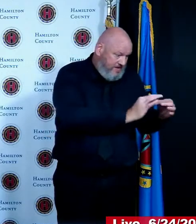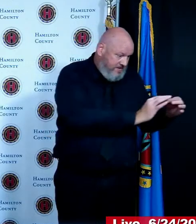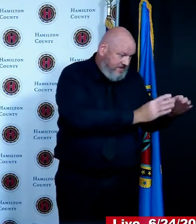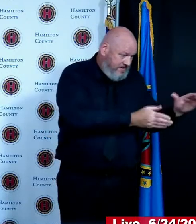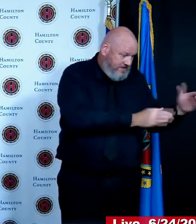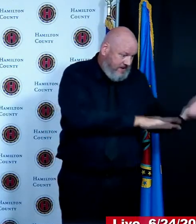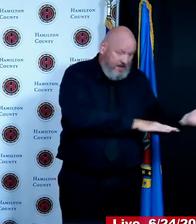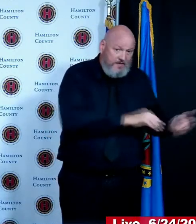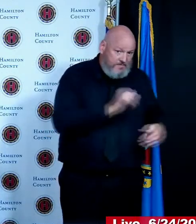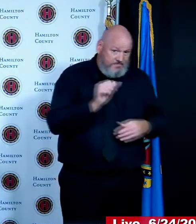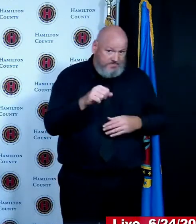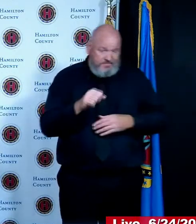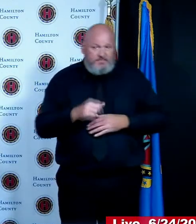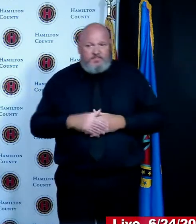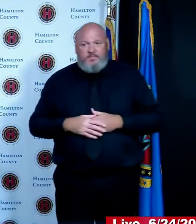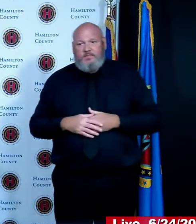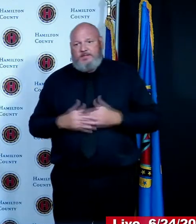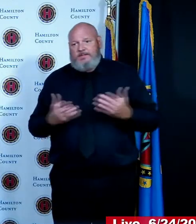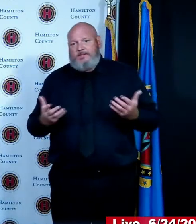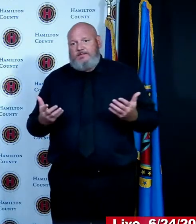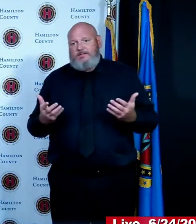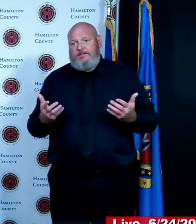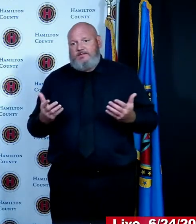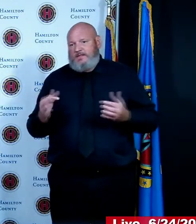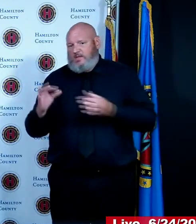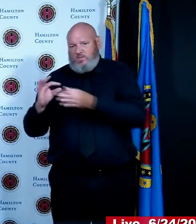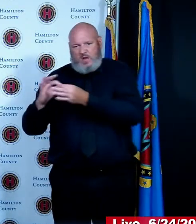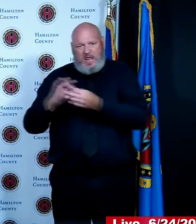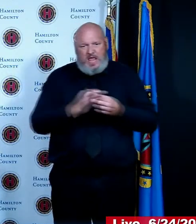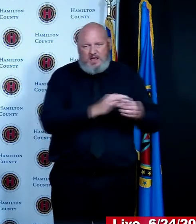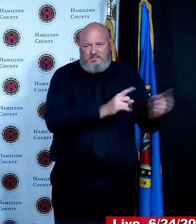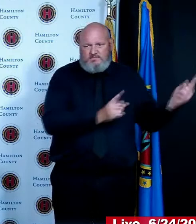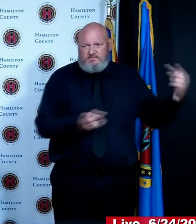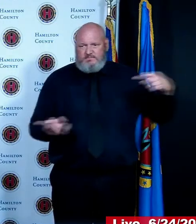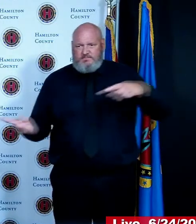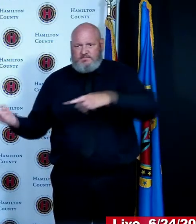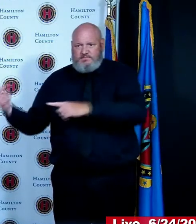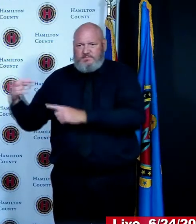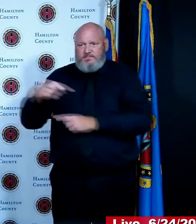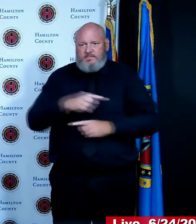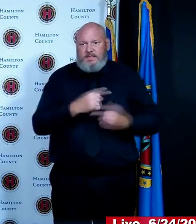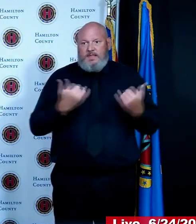right and maybe this uptick is an anomaly but from my perspective and I